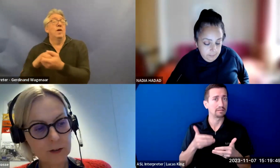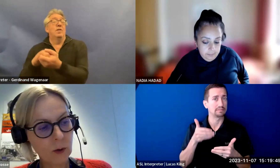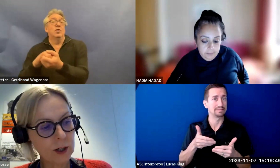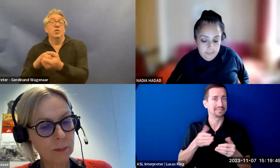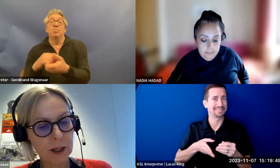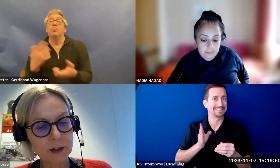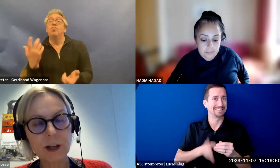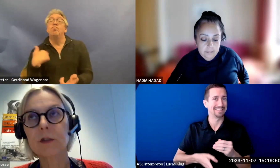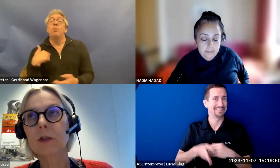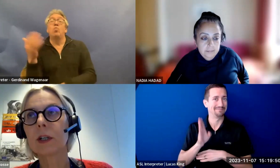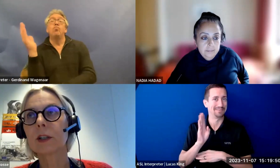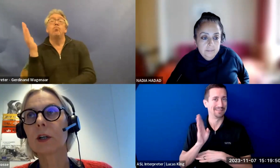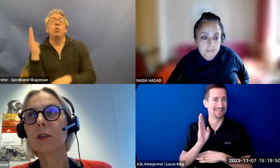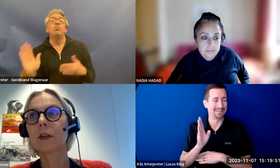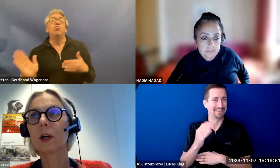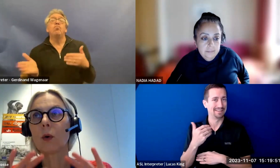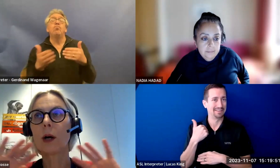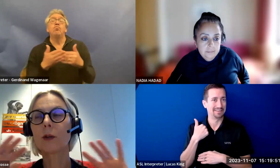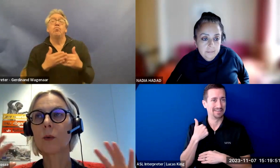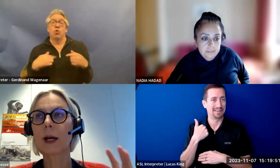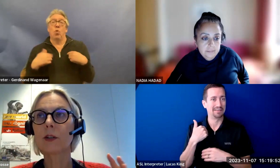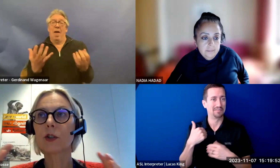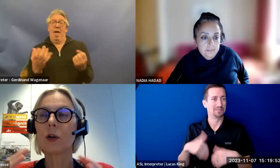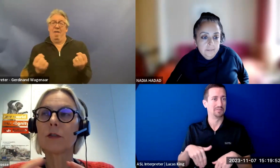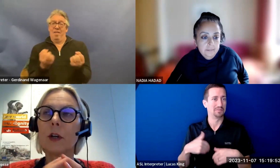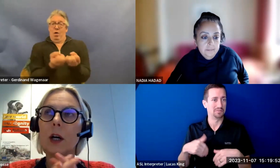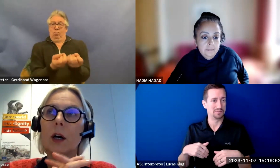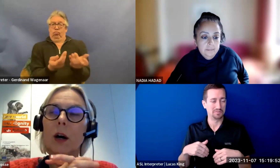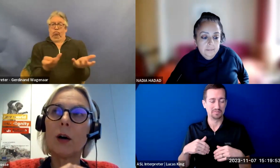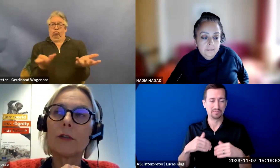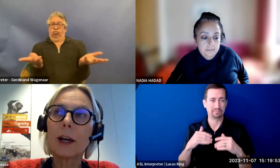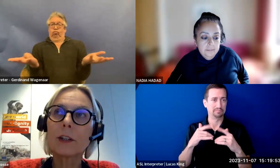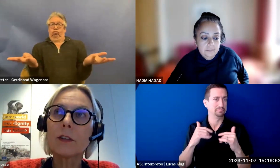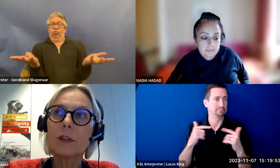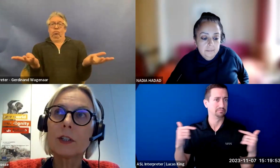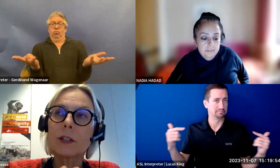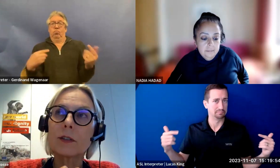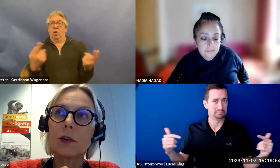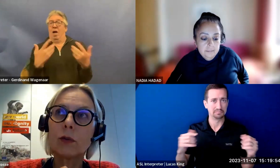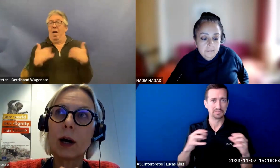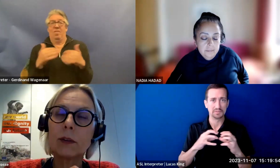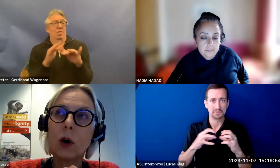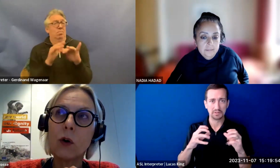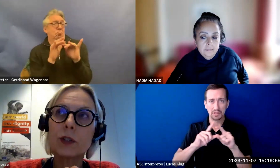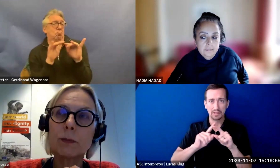We have quite a plethora, quite a range of activities we run